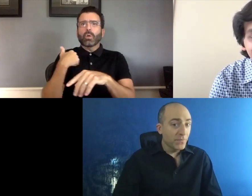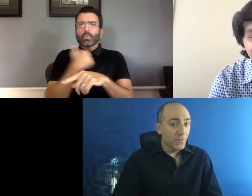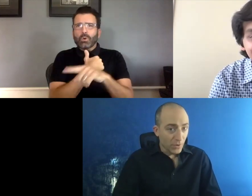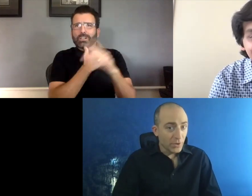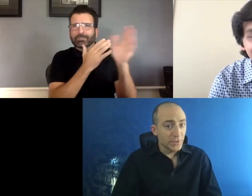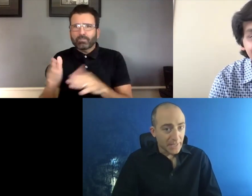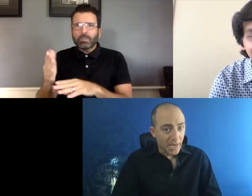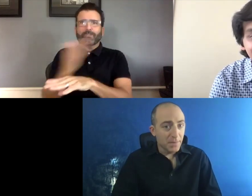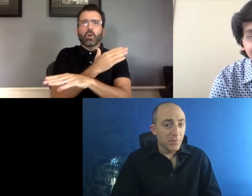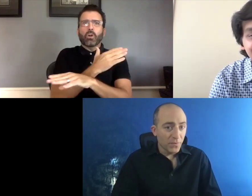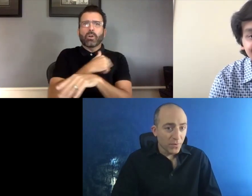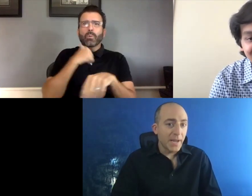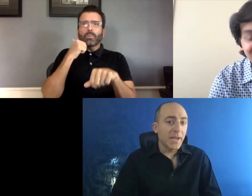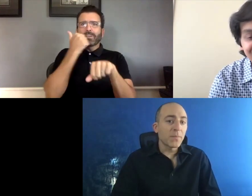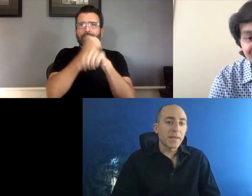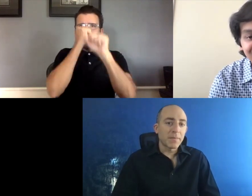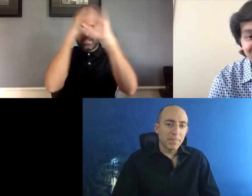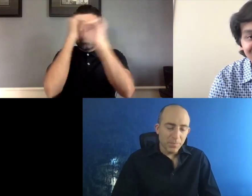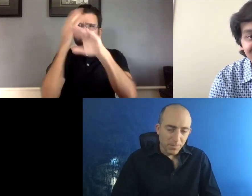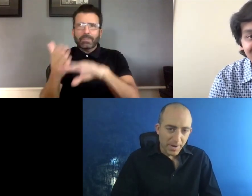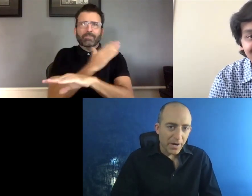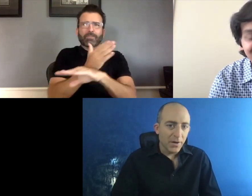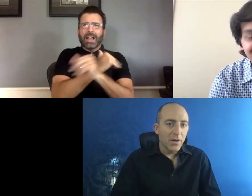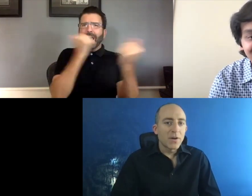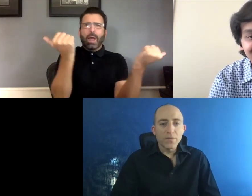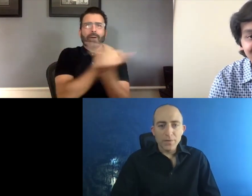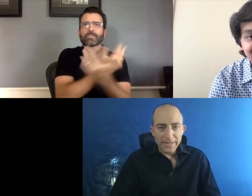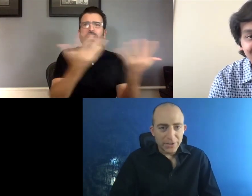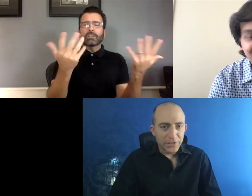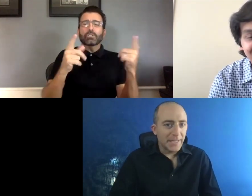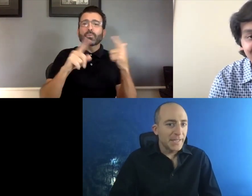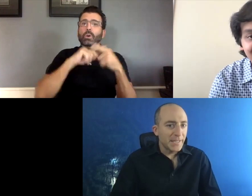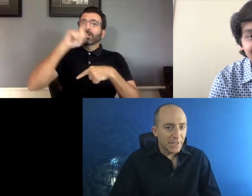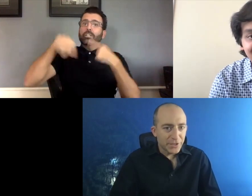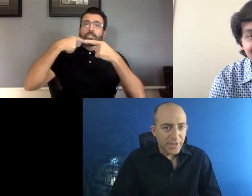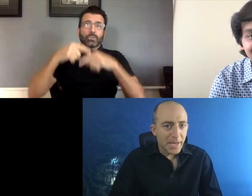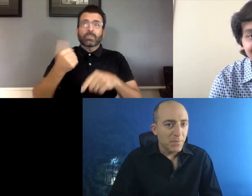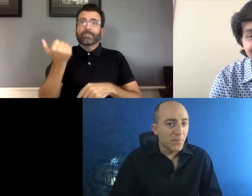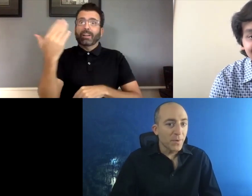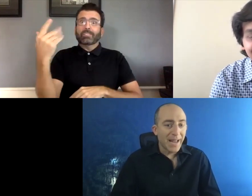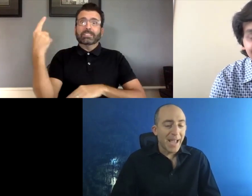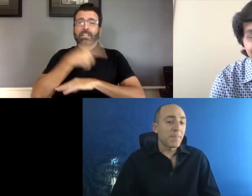rehearsal time beforehand; we could prepare for each scene each day before it happened;